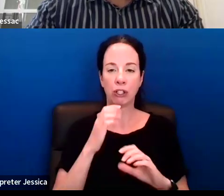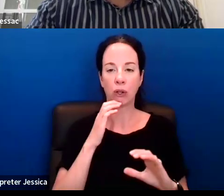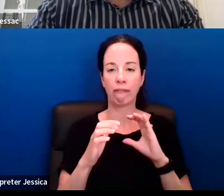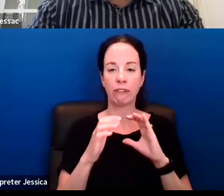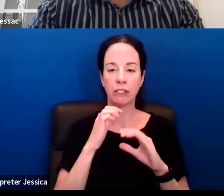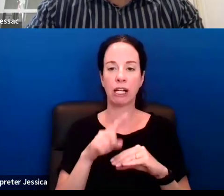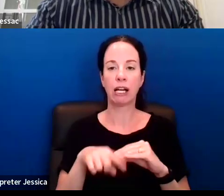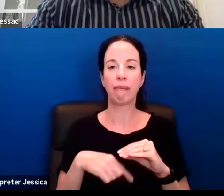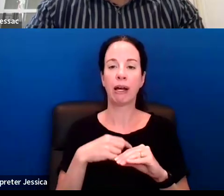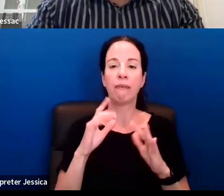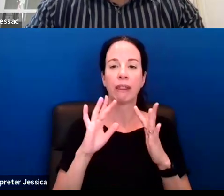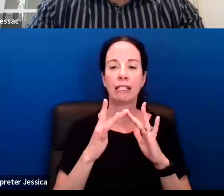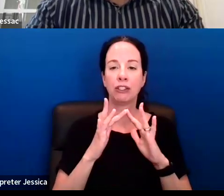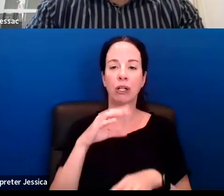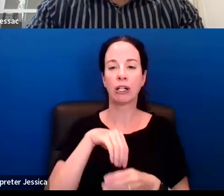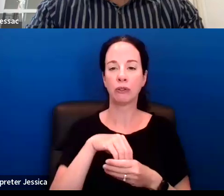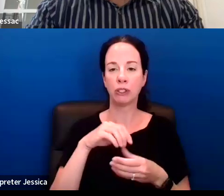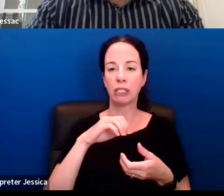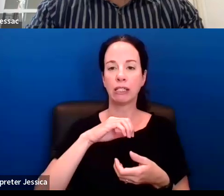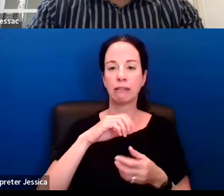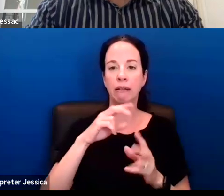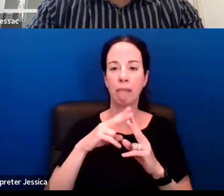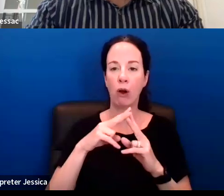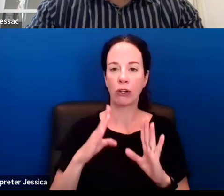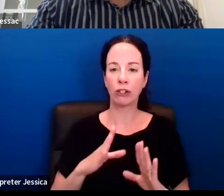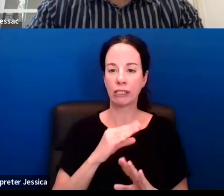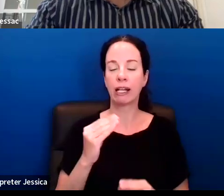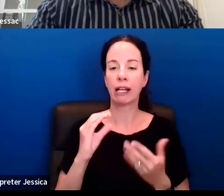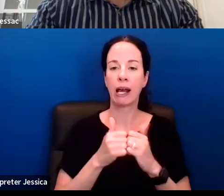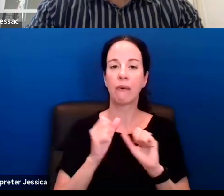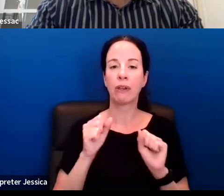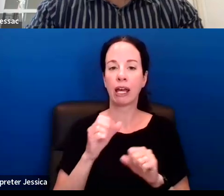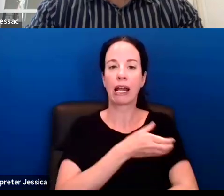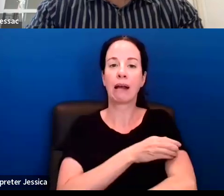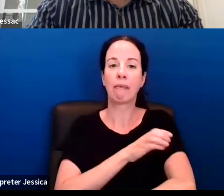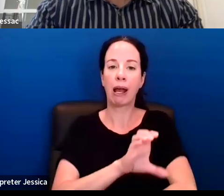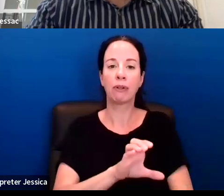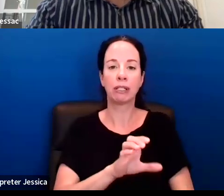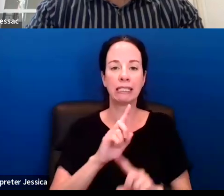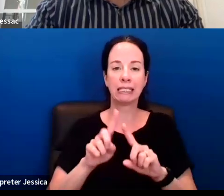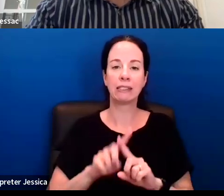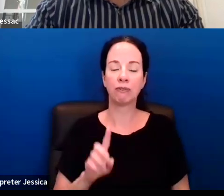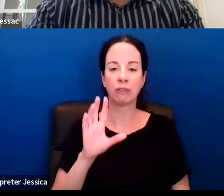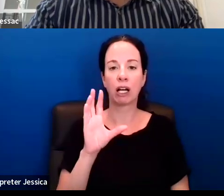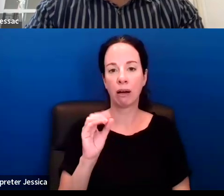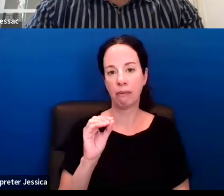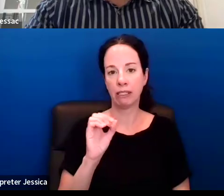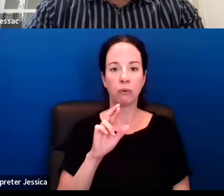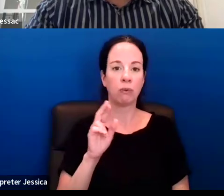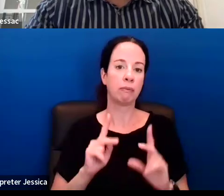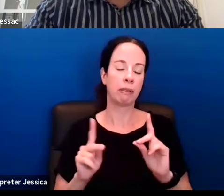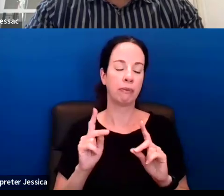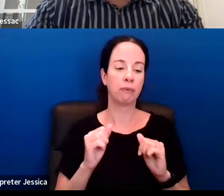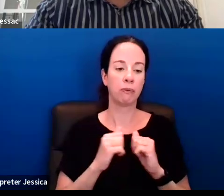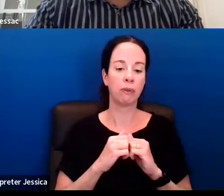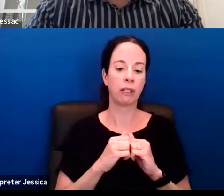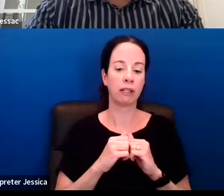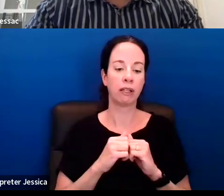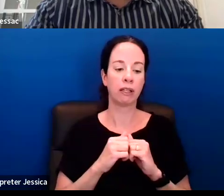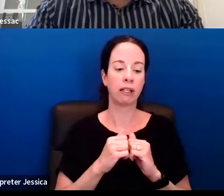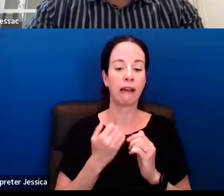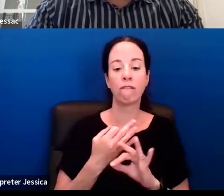the digital inclusion partners and how they can empower entities with free digital skills